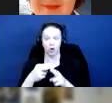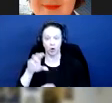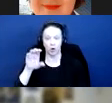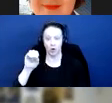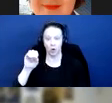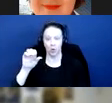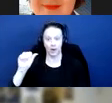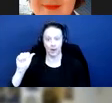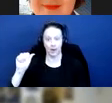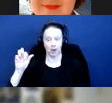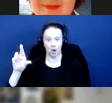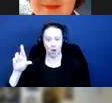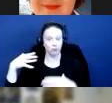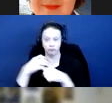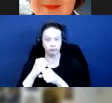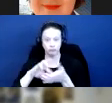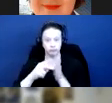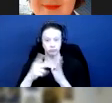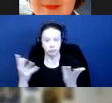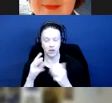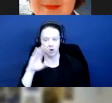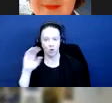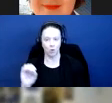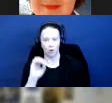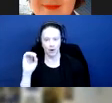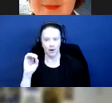and that's Oregon administrative rules.